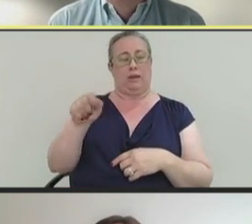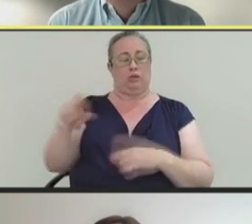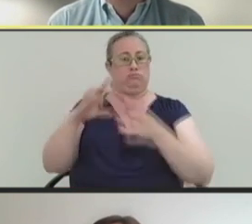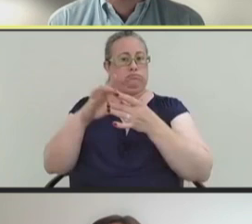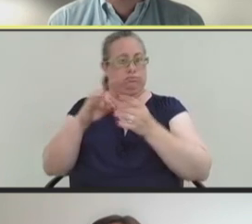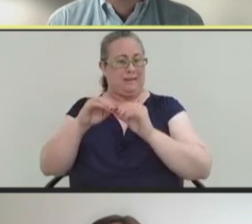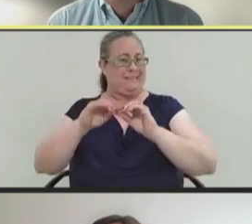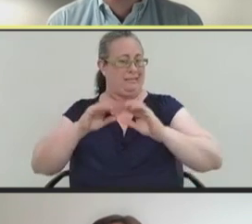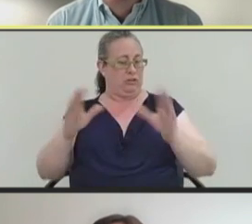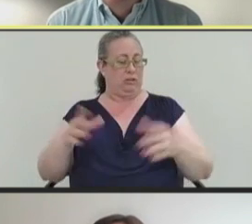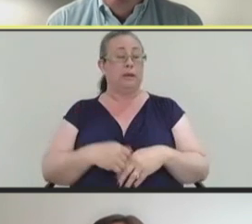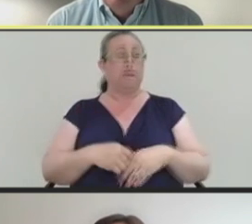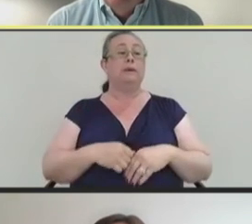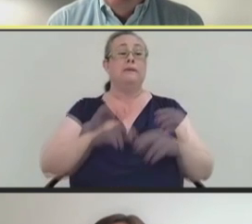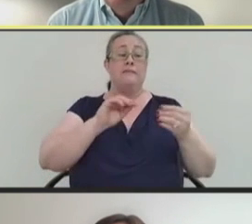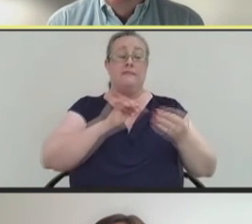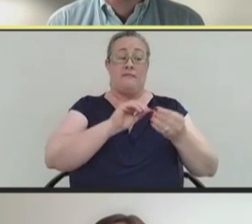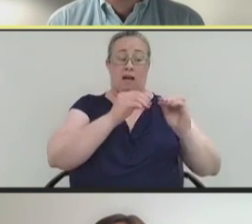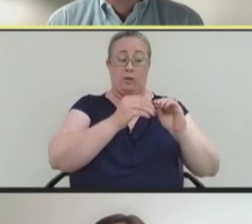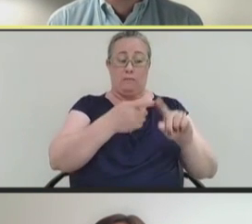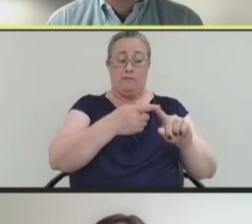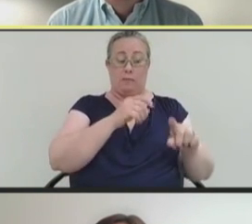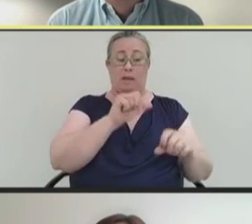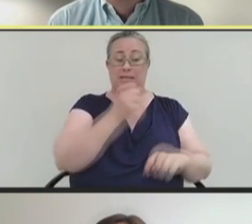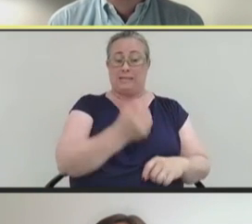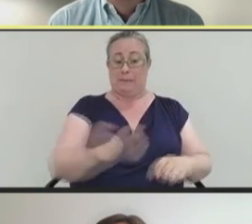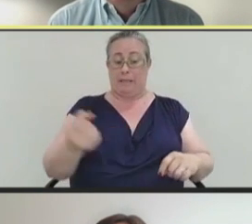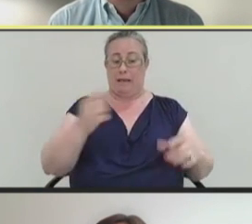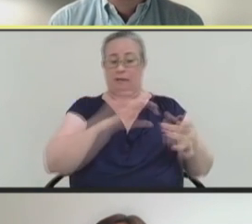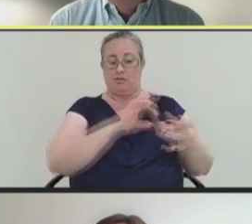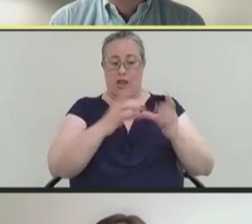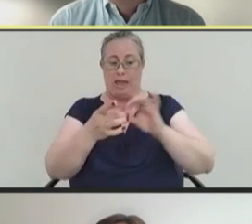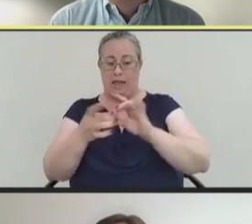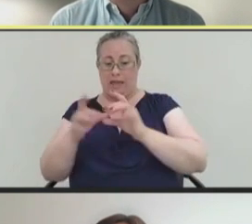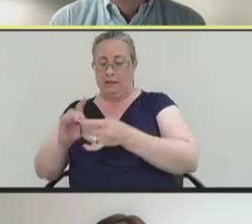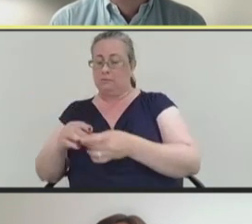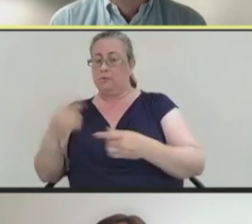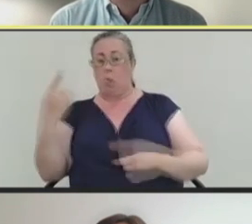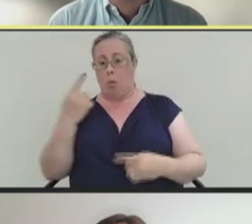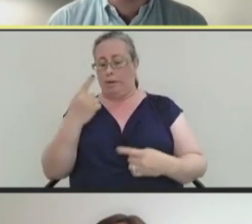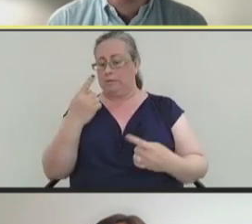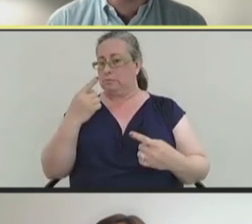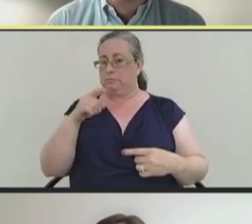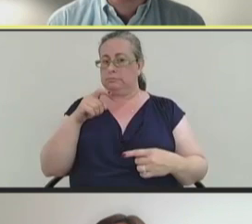the volume from a supply chain is always a consideration. I think what also was substantially